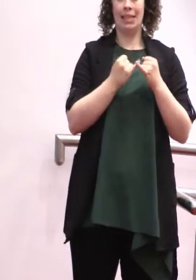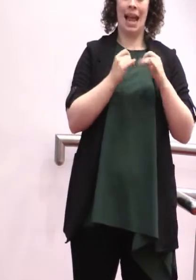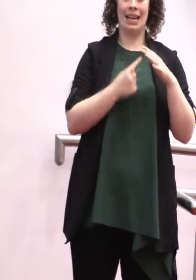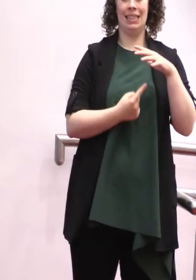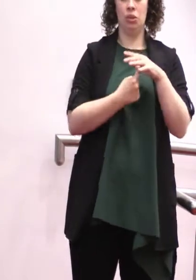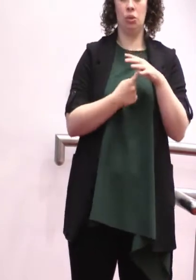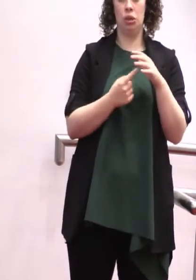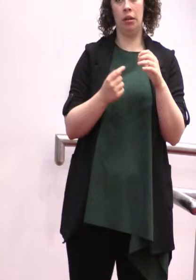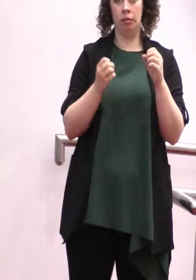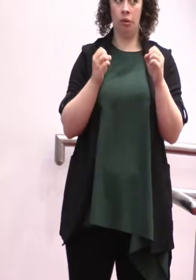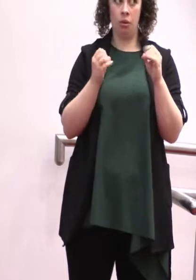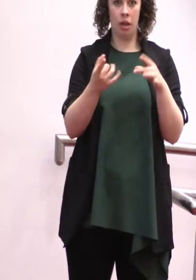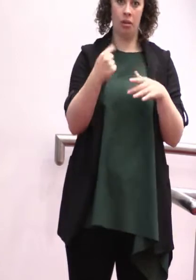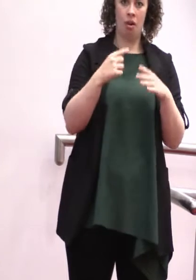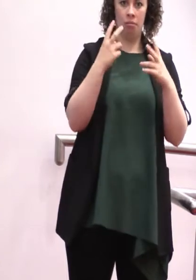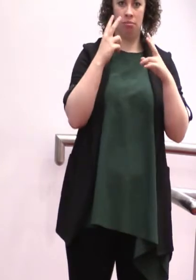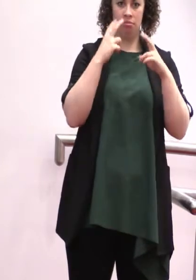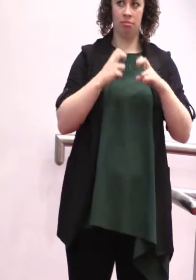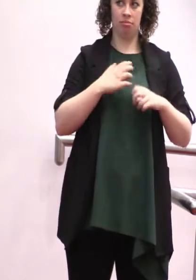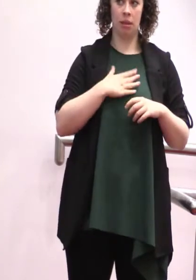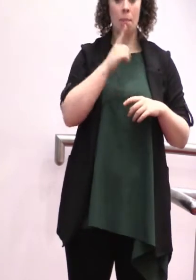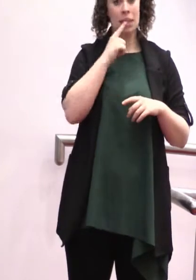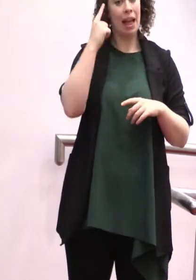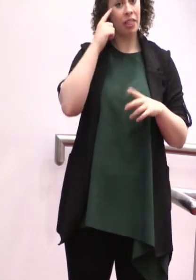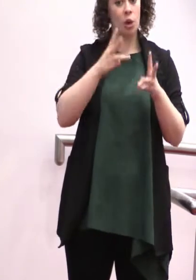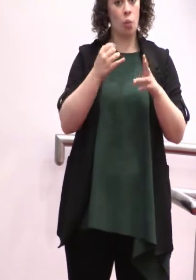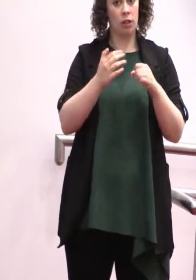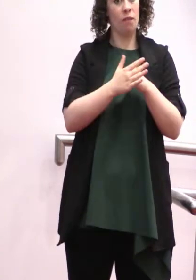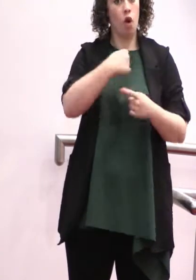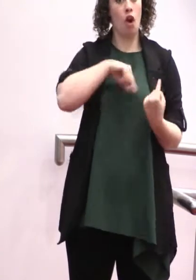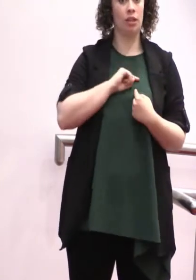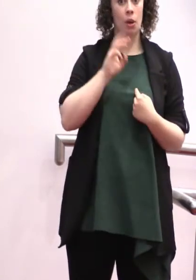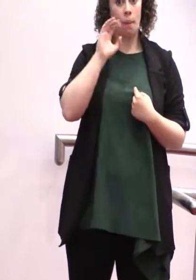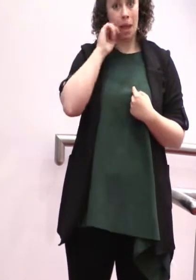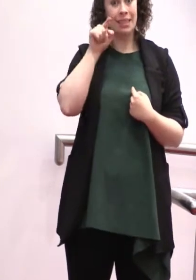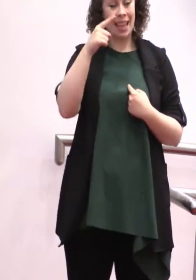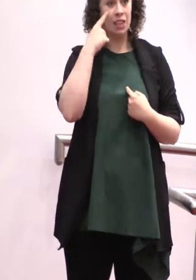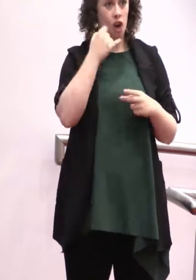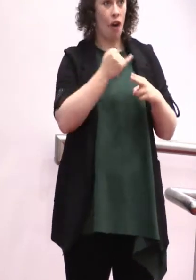I believe this helped because they got to see with their own eyes that my home was just